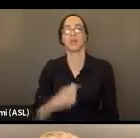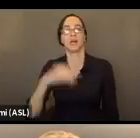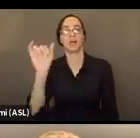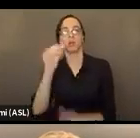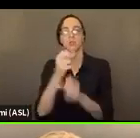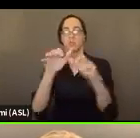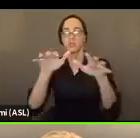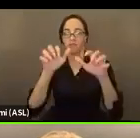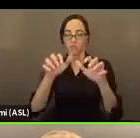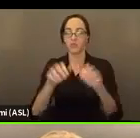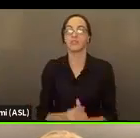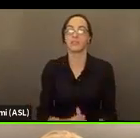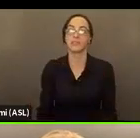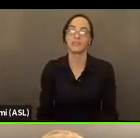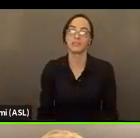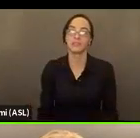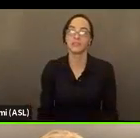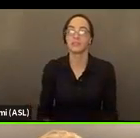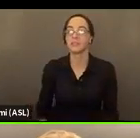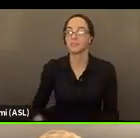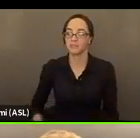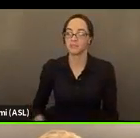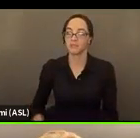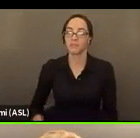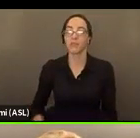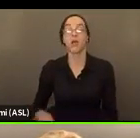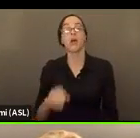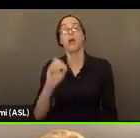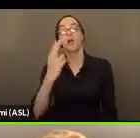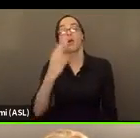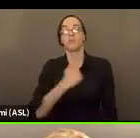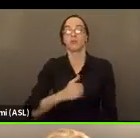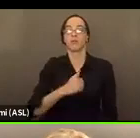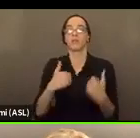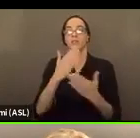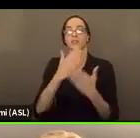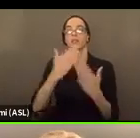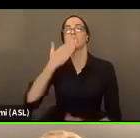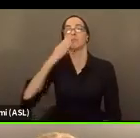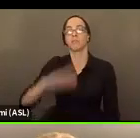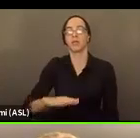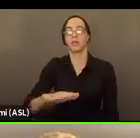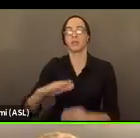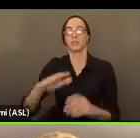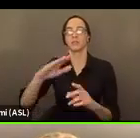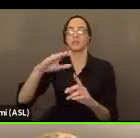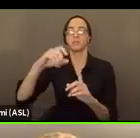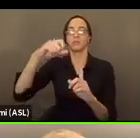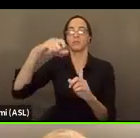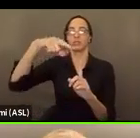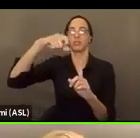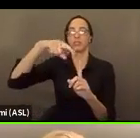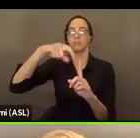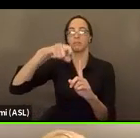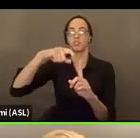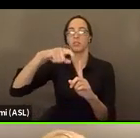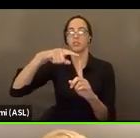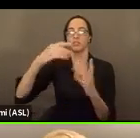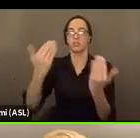of course that yeah all right sorry i've had some bad reception today um if i continue to freeze up